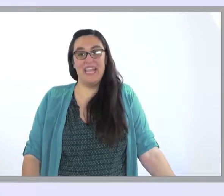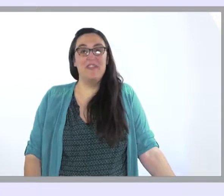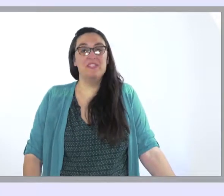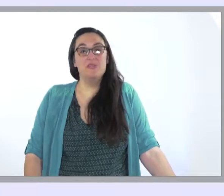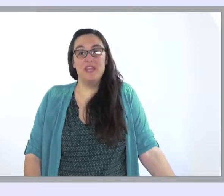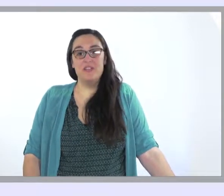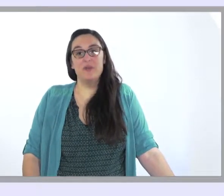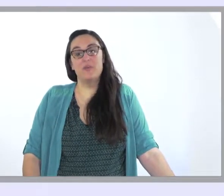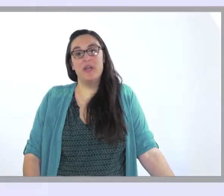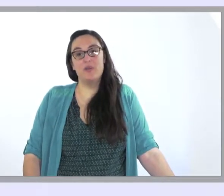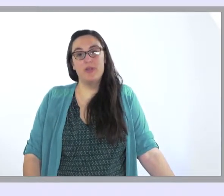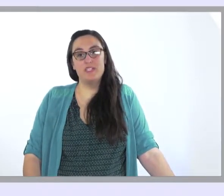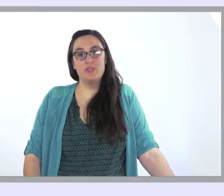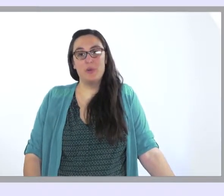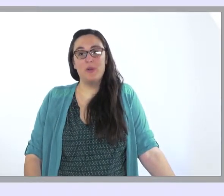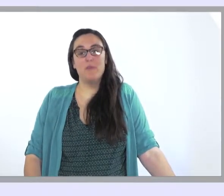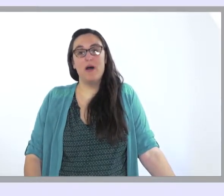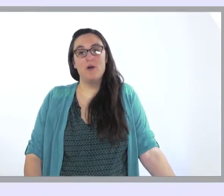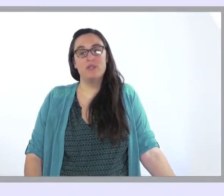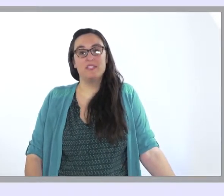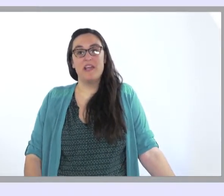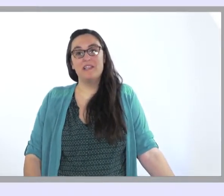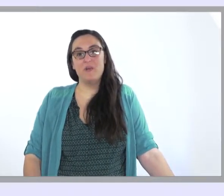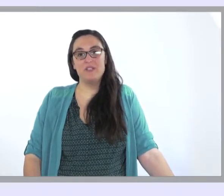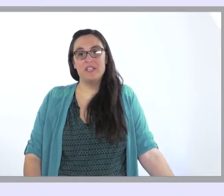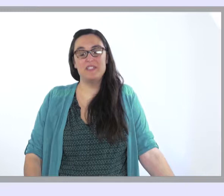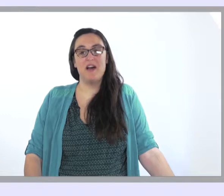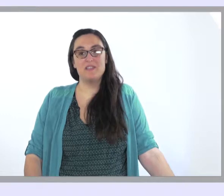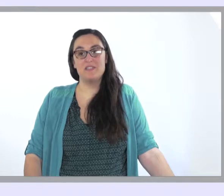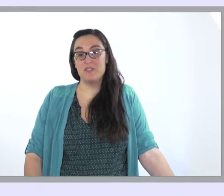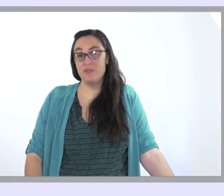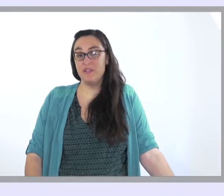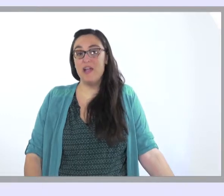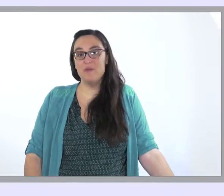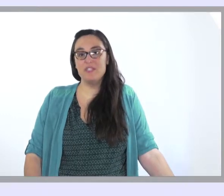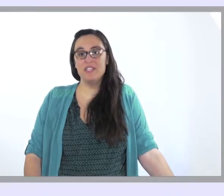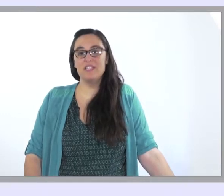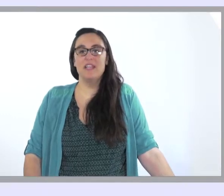In this unit, we are going to talk about sign languages as natural languages